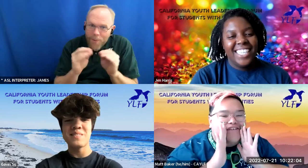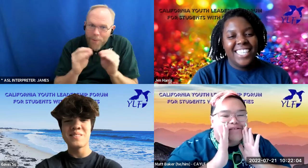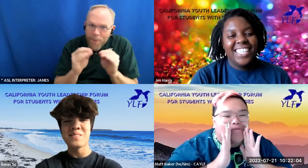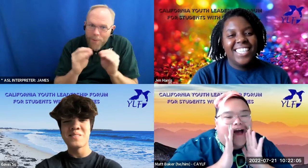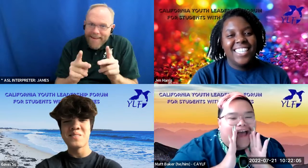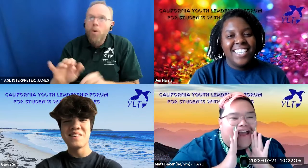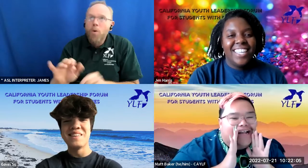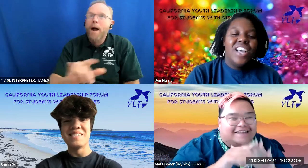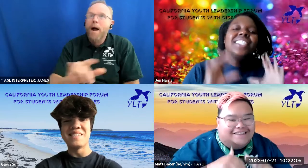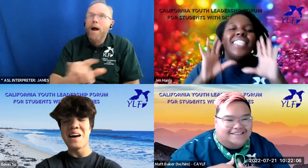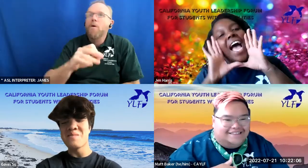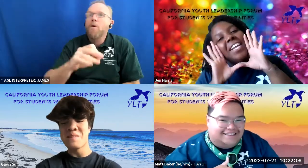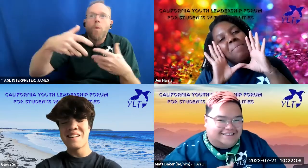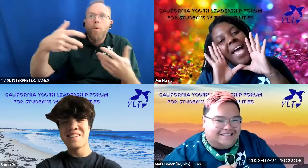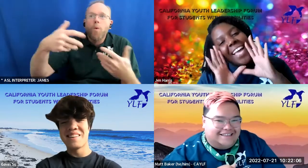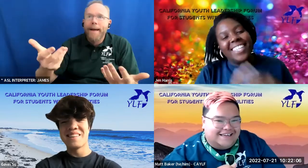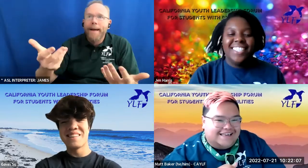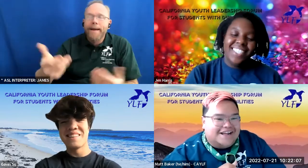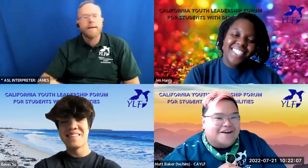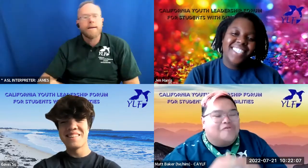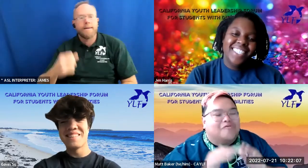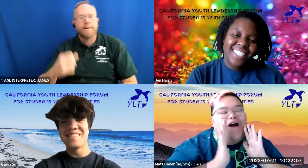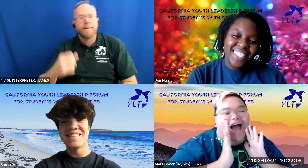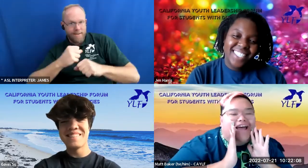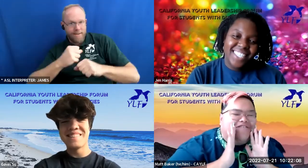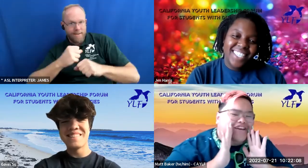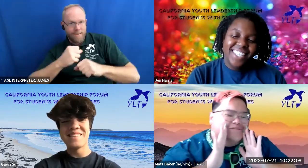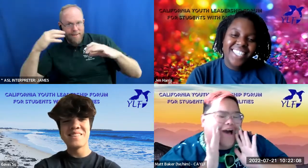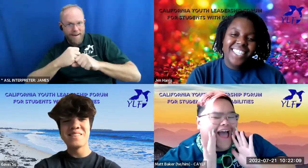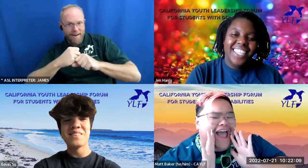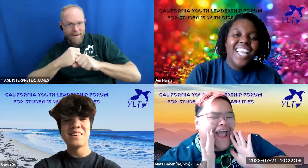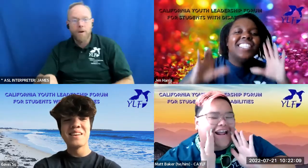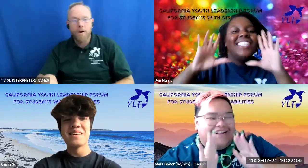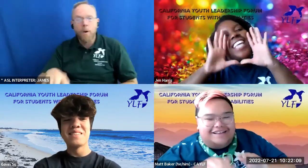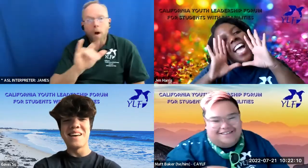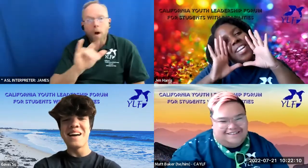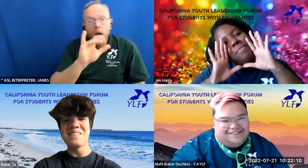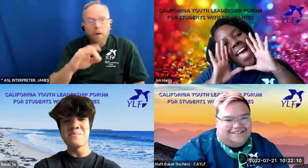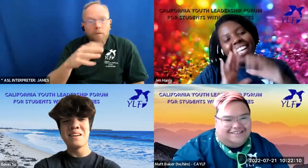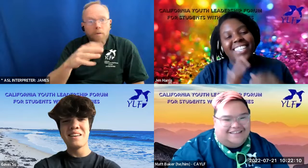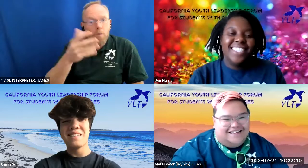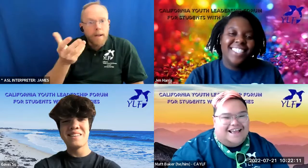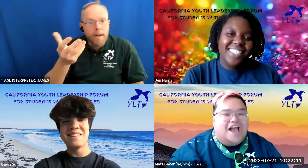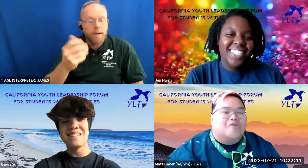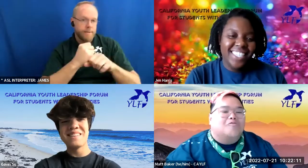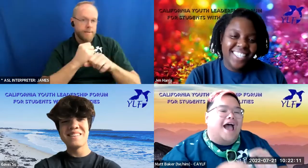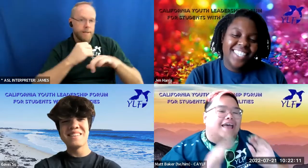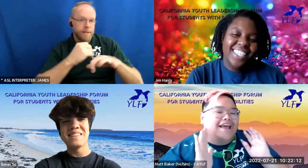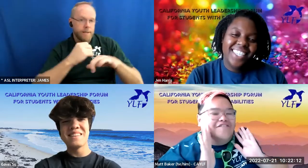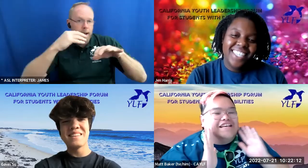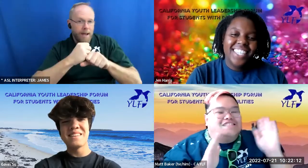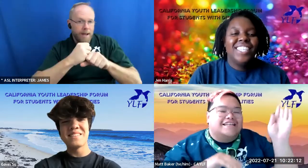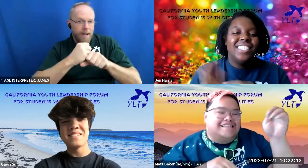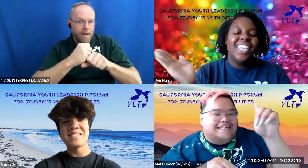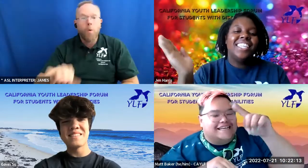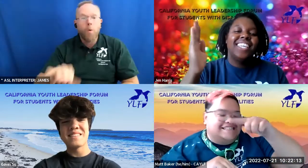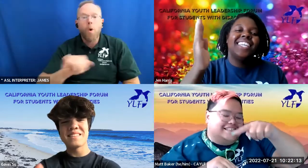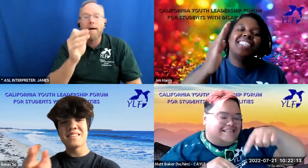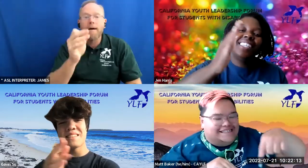is